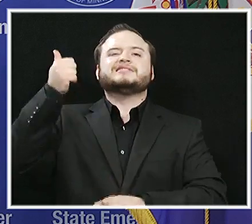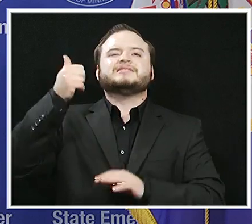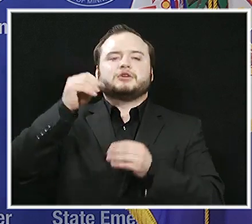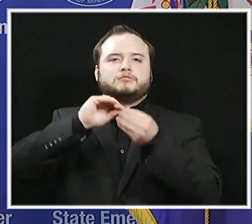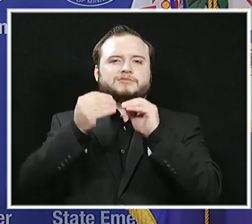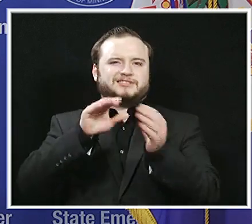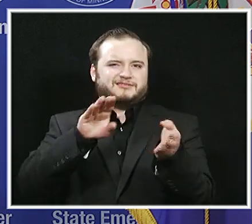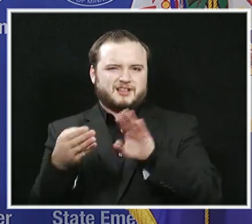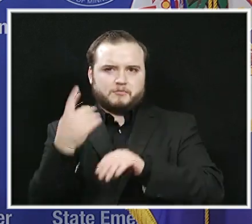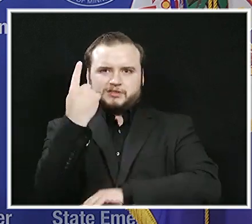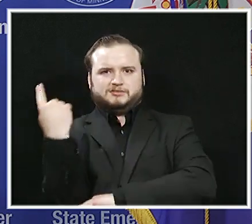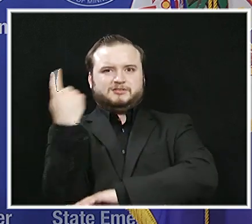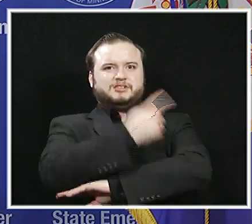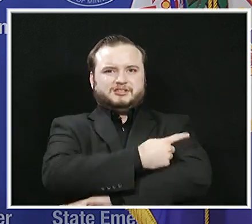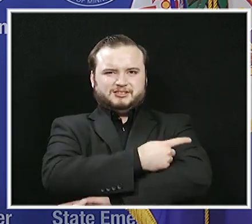of our second-highest day of